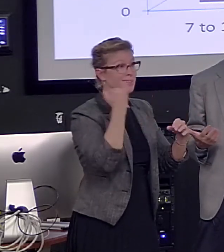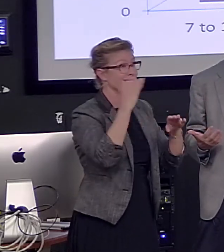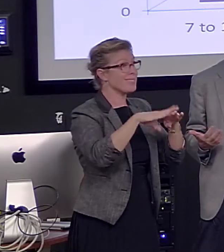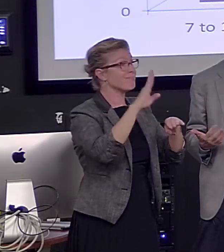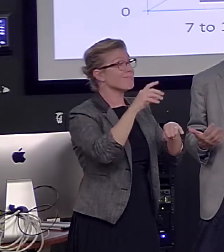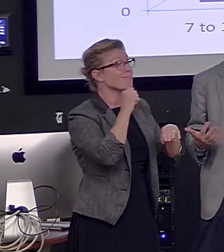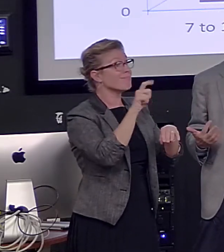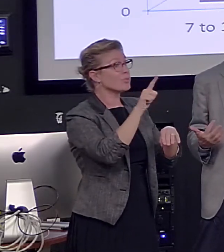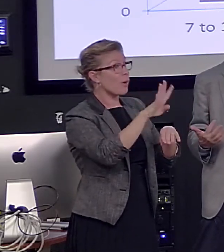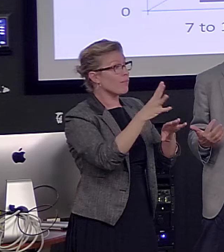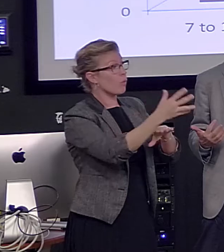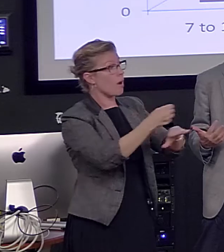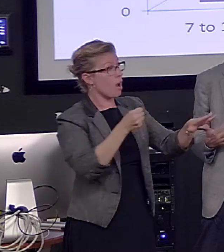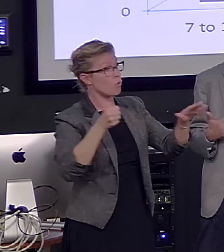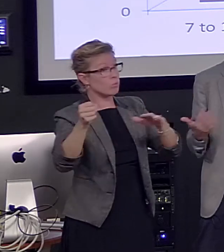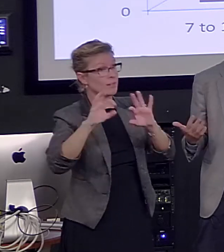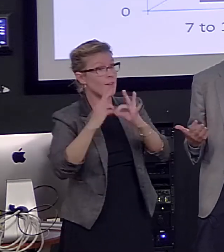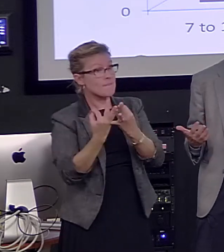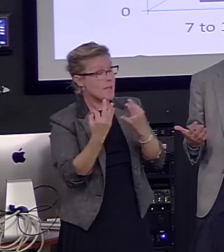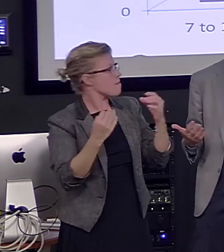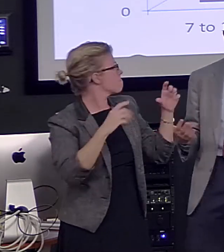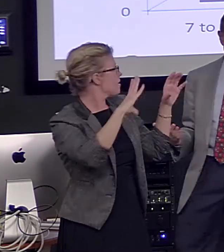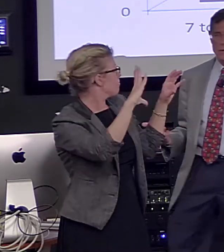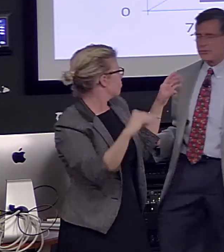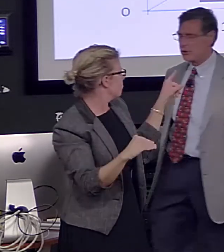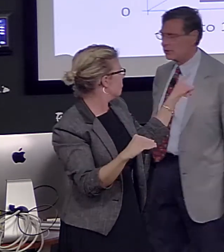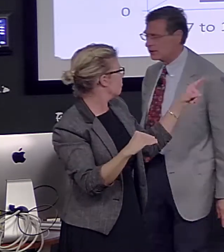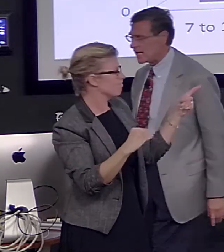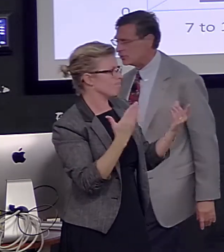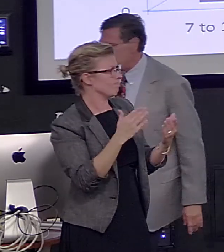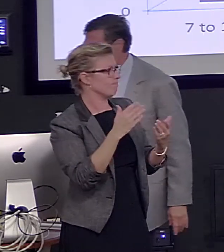into a family, much less likely to form a secure attachment.